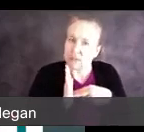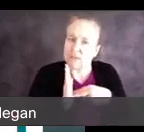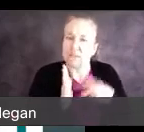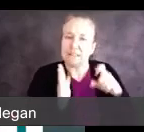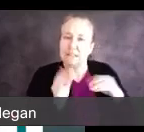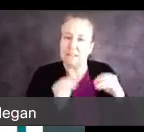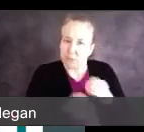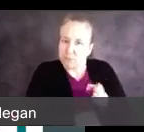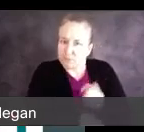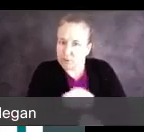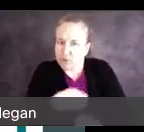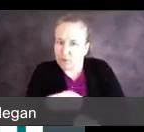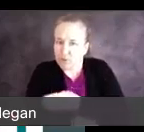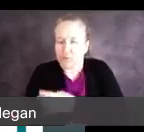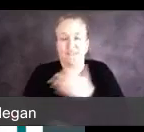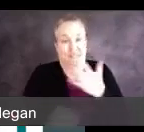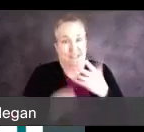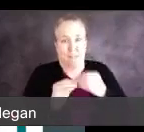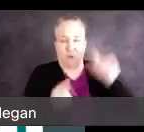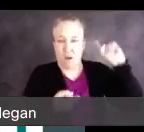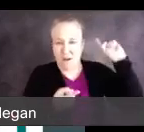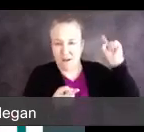to get back to where we were before the holidays.